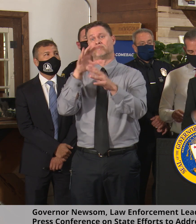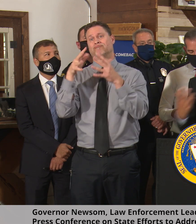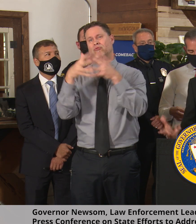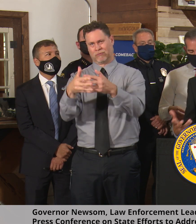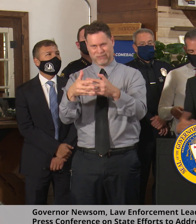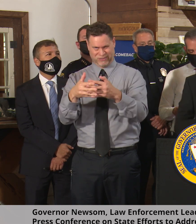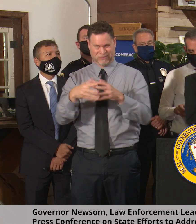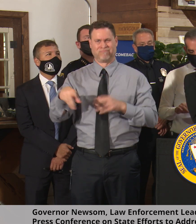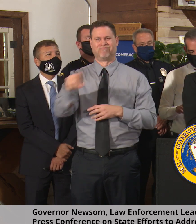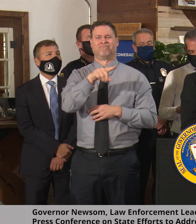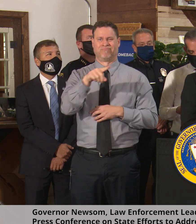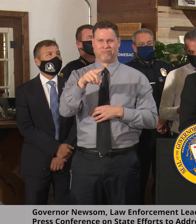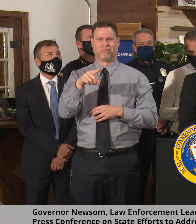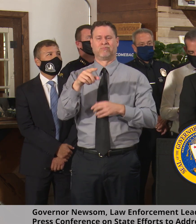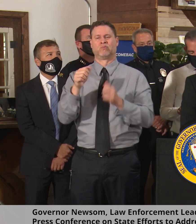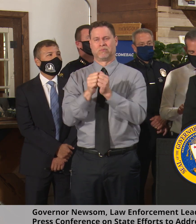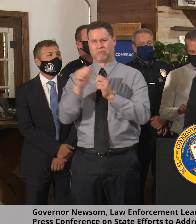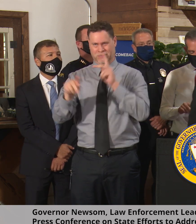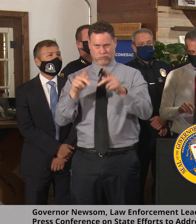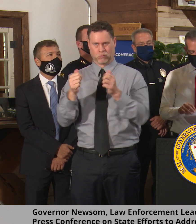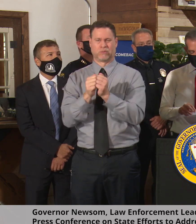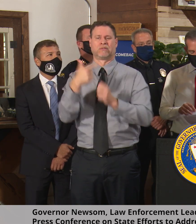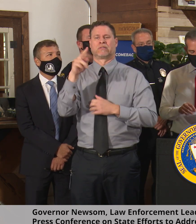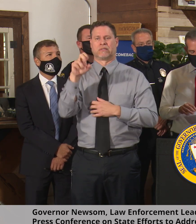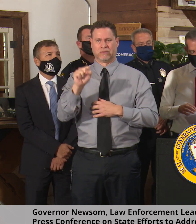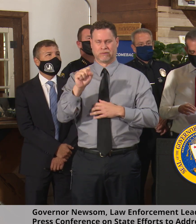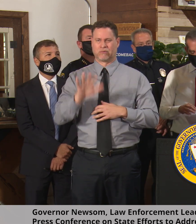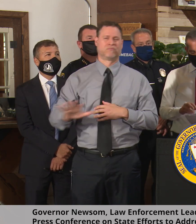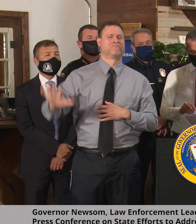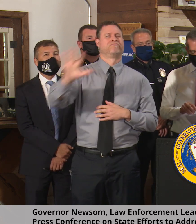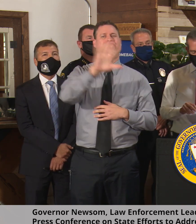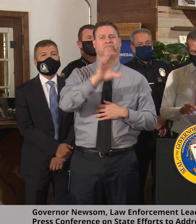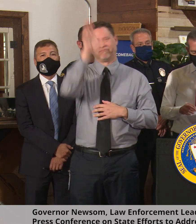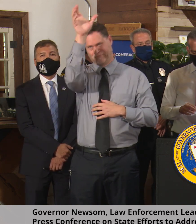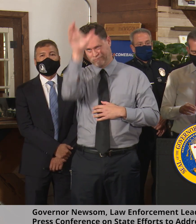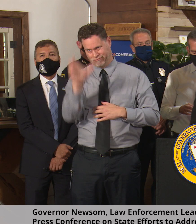ever before and that is happening by the way up and down the state of California. So this is there